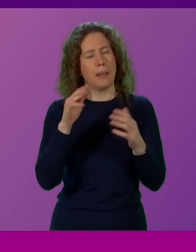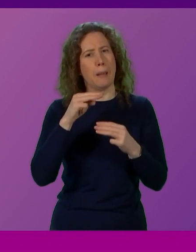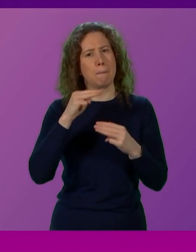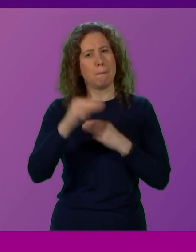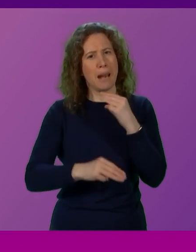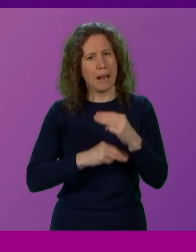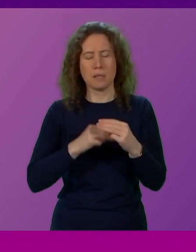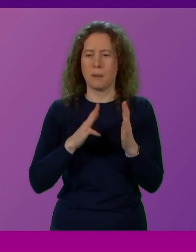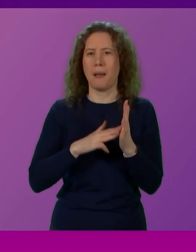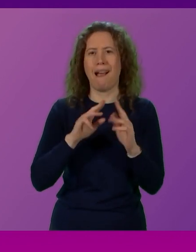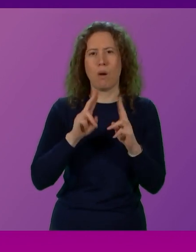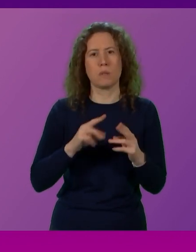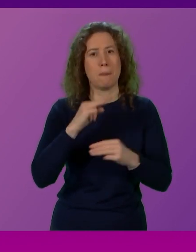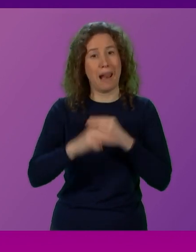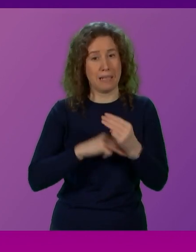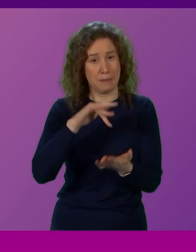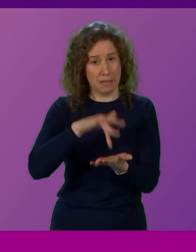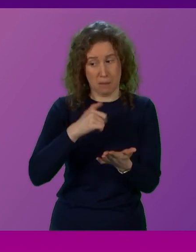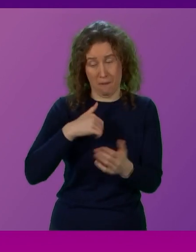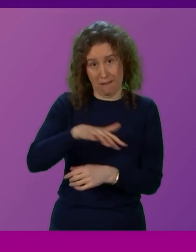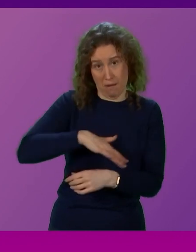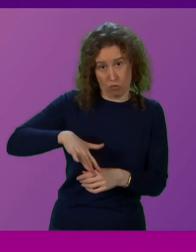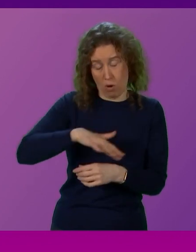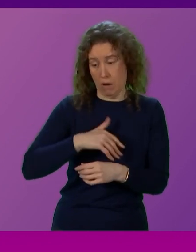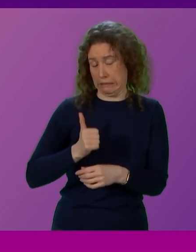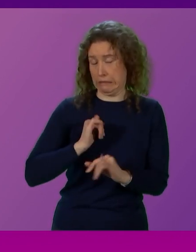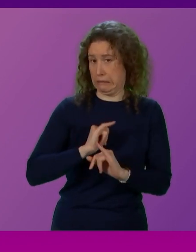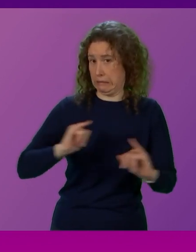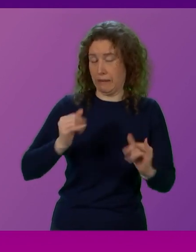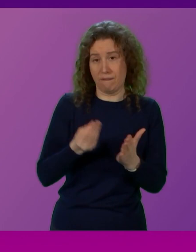The Muirhouse millennium centre in my region is facing financial difficulty.